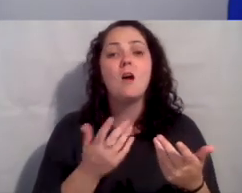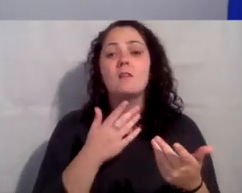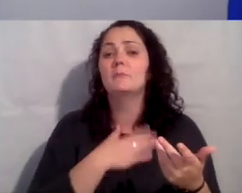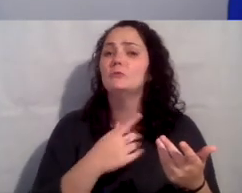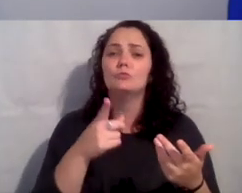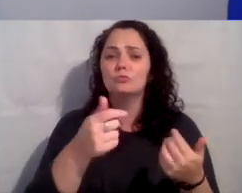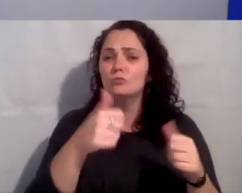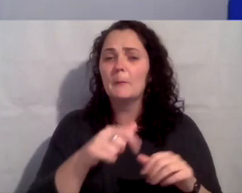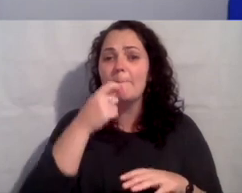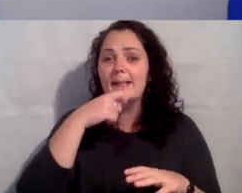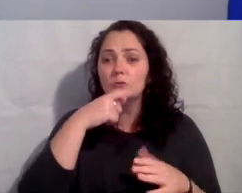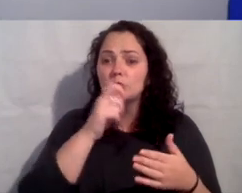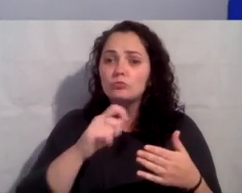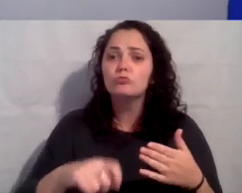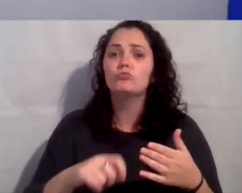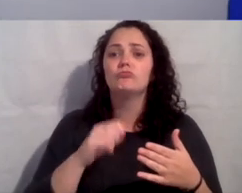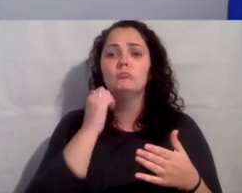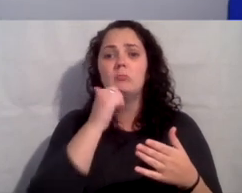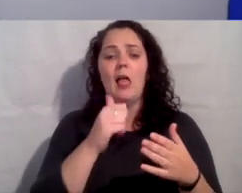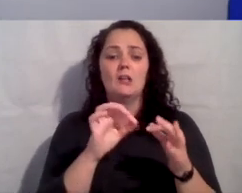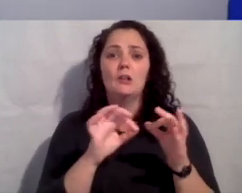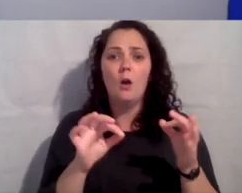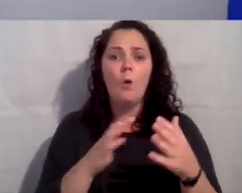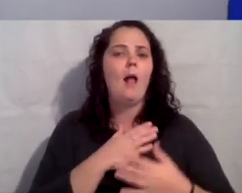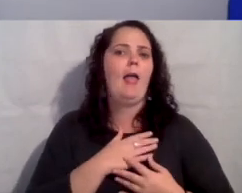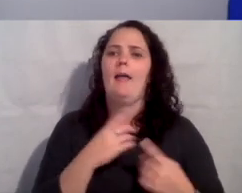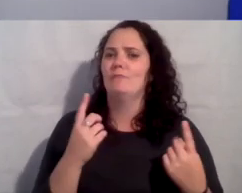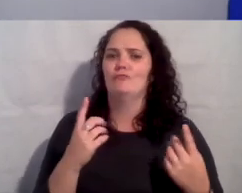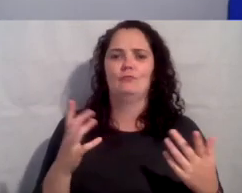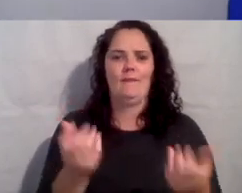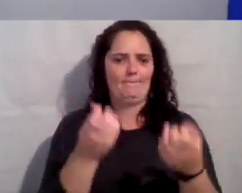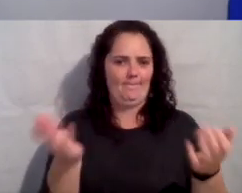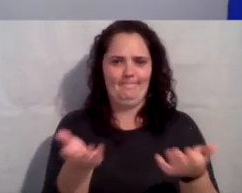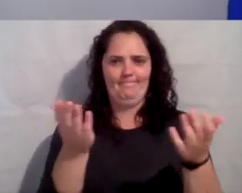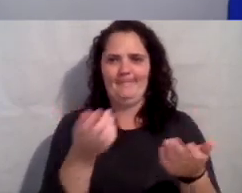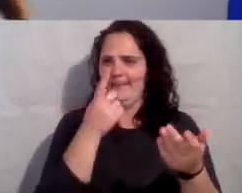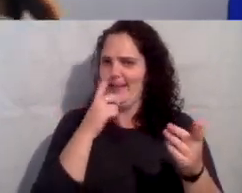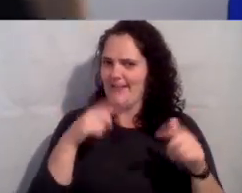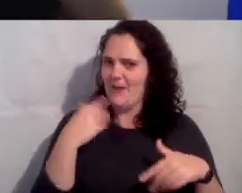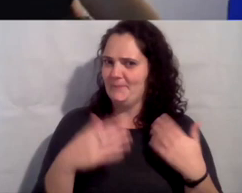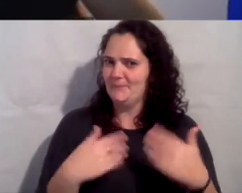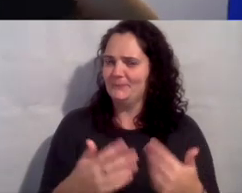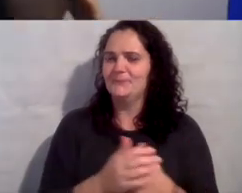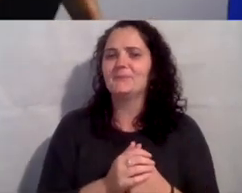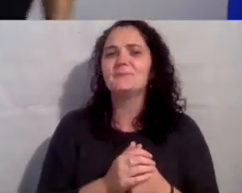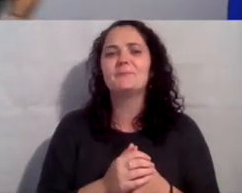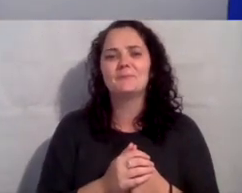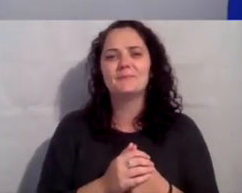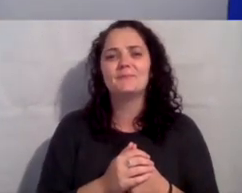you've got charcoal, whatever you have – get those materials ready and we'll dive right in. Now you'll see me this evening drawing